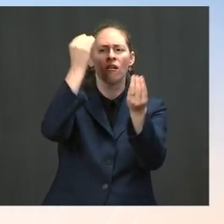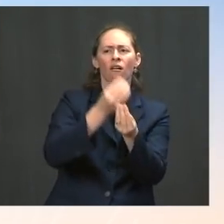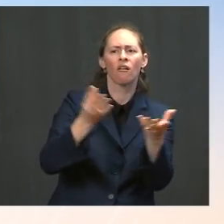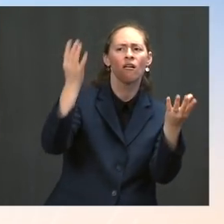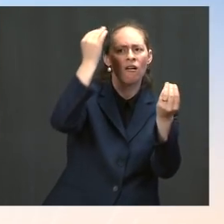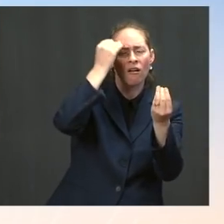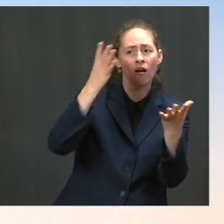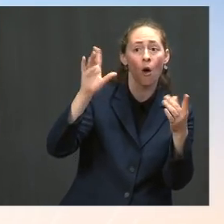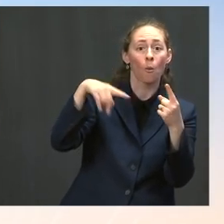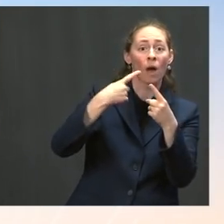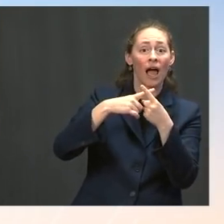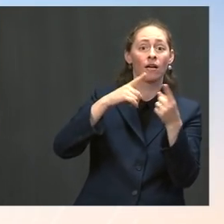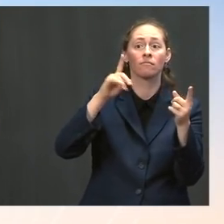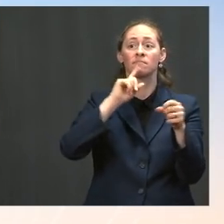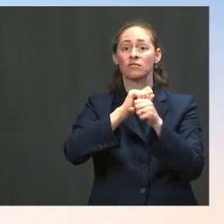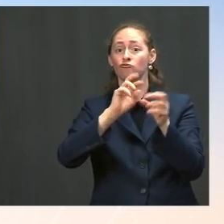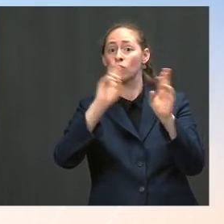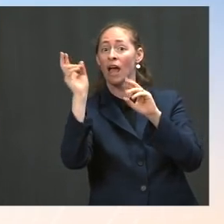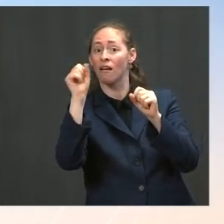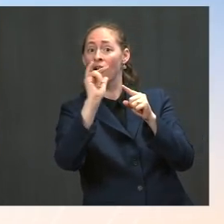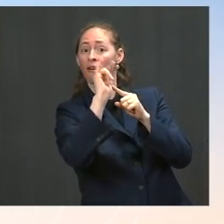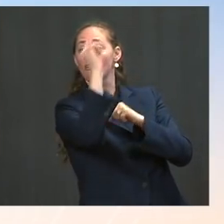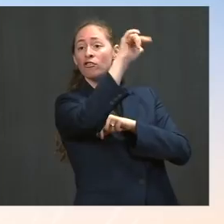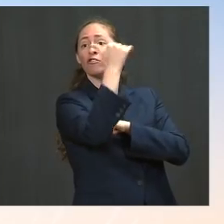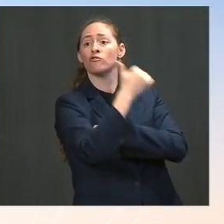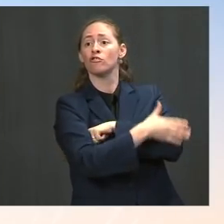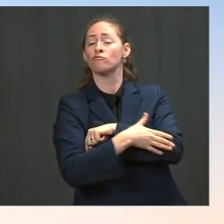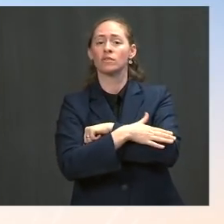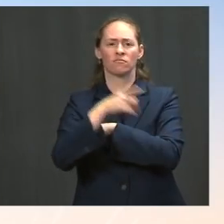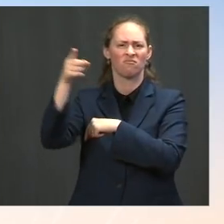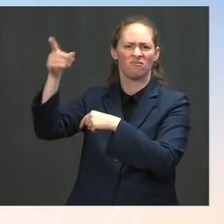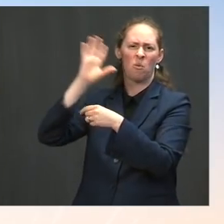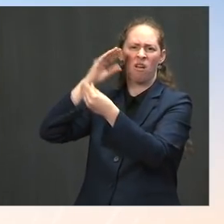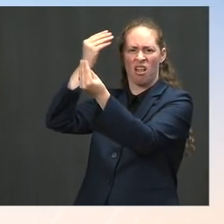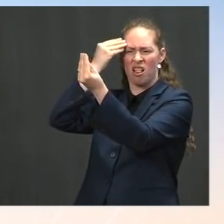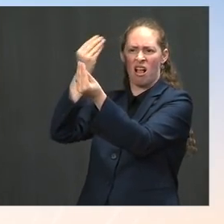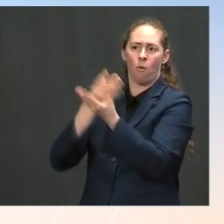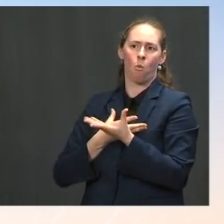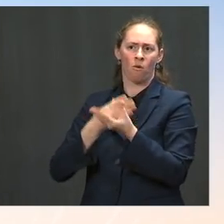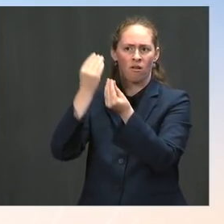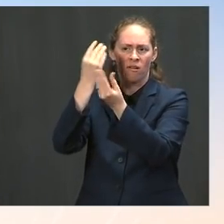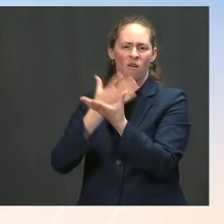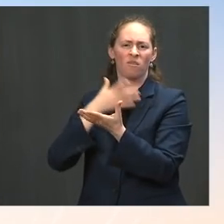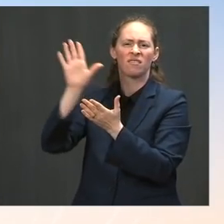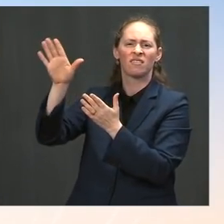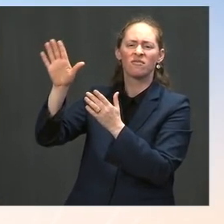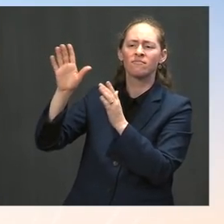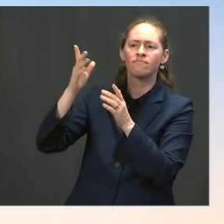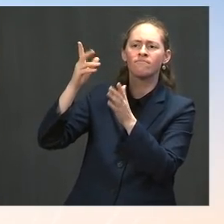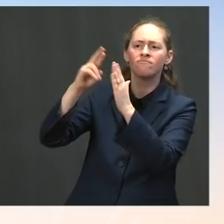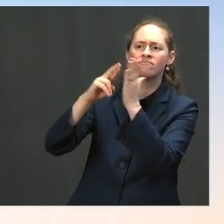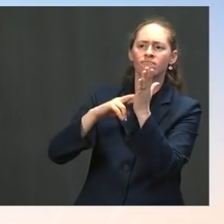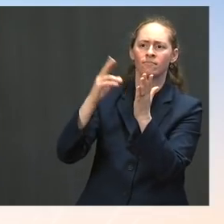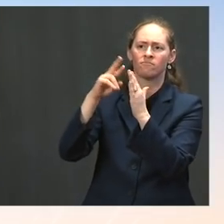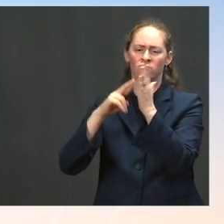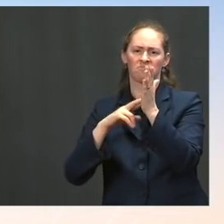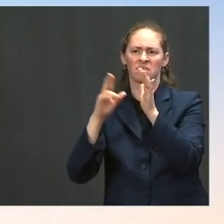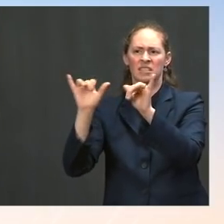and we will continue to be guided by public health guidelines on how we reopen travel to -- within our borders. The Press: If I may ask just one brief more -- Ms. Psaki: Sure.